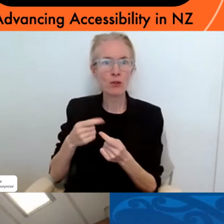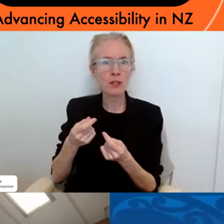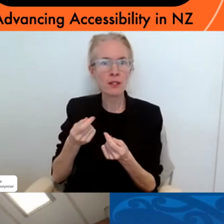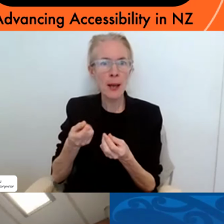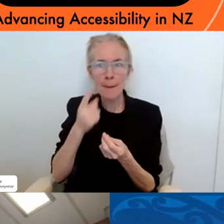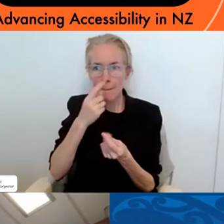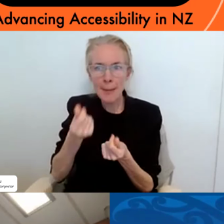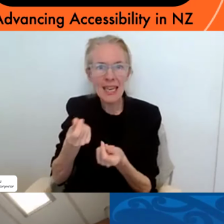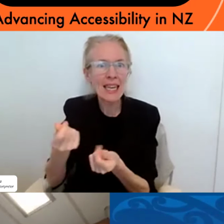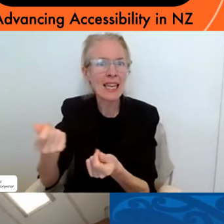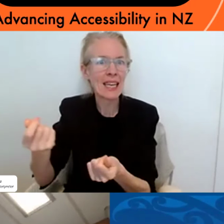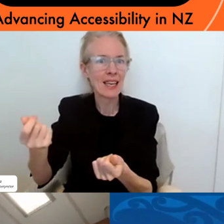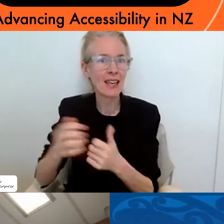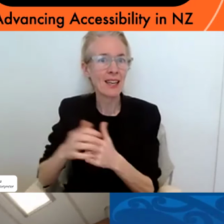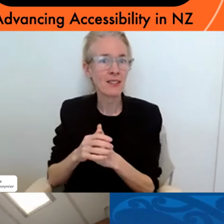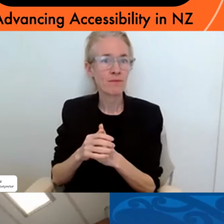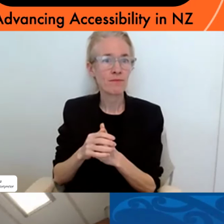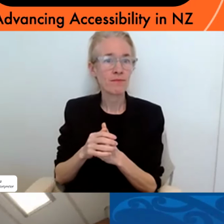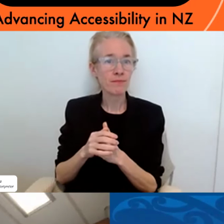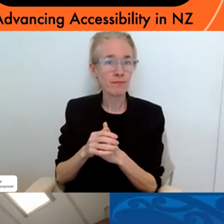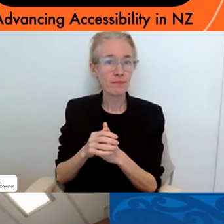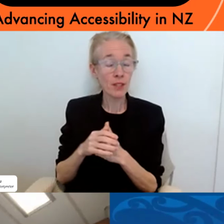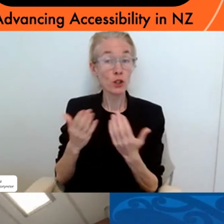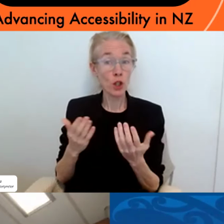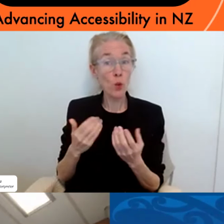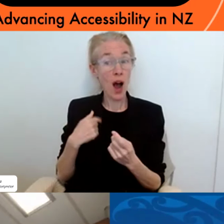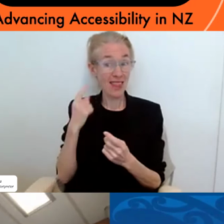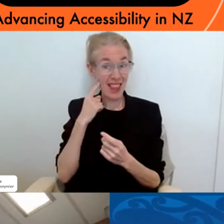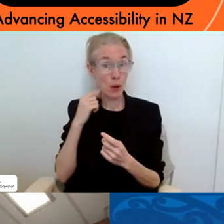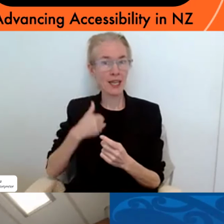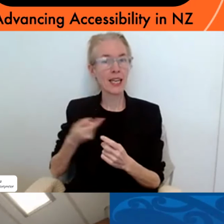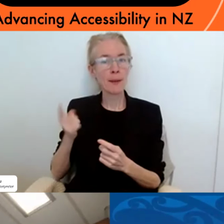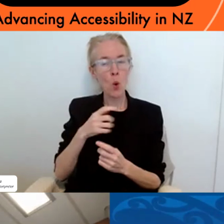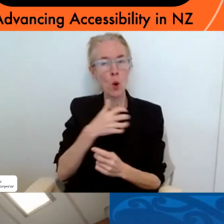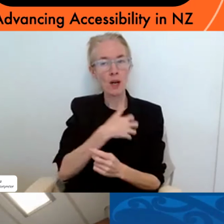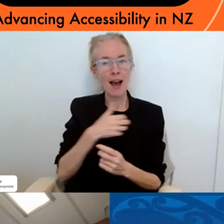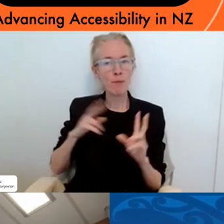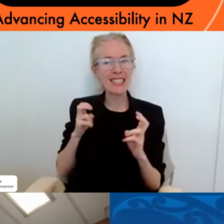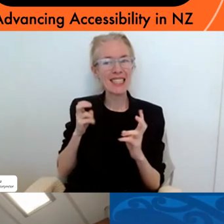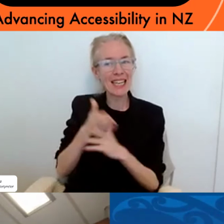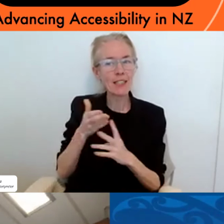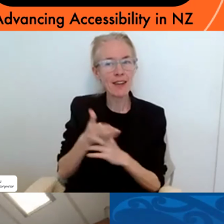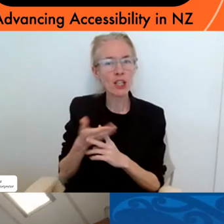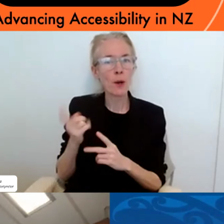government intervention, and that's what's actually needed here. So I think there's a bigger conversation about how we treat these sort of